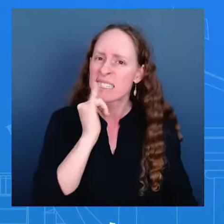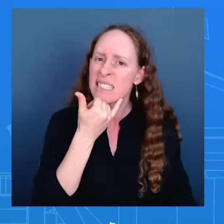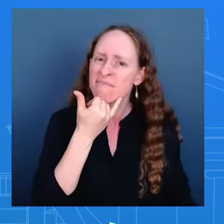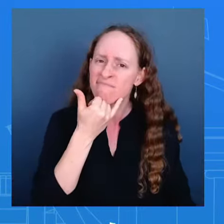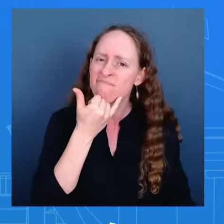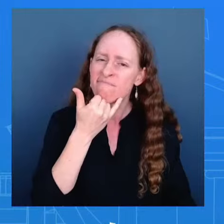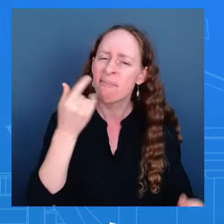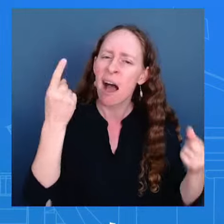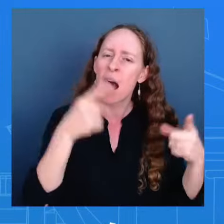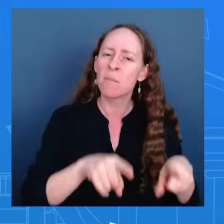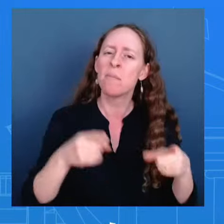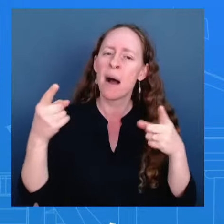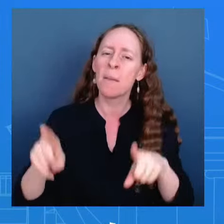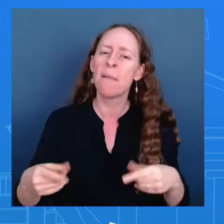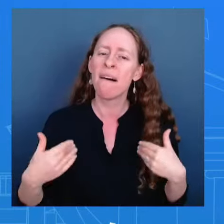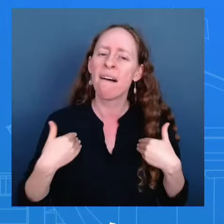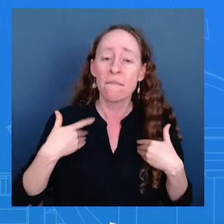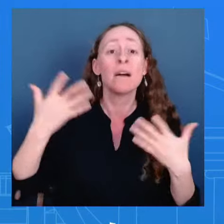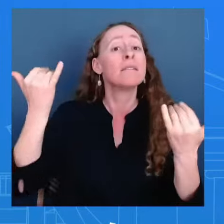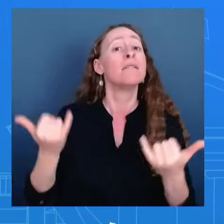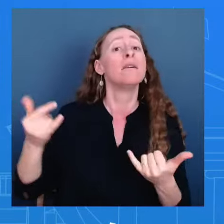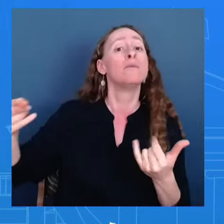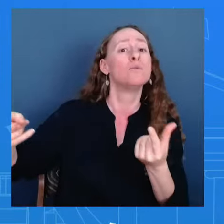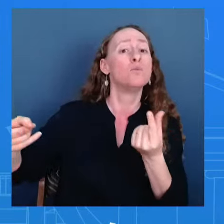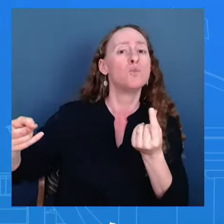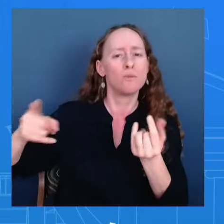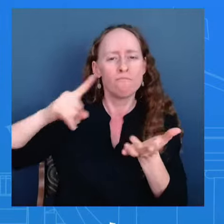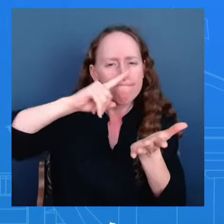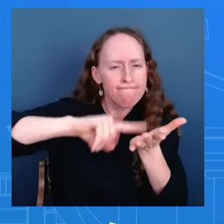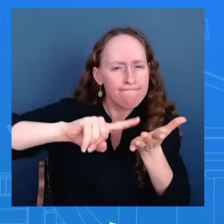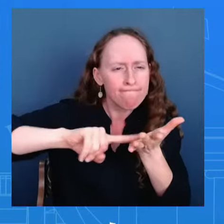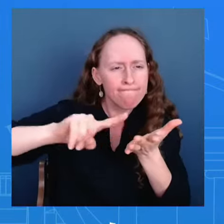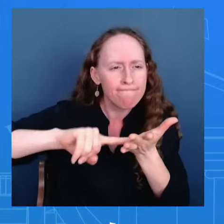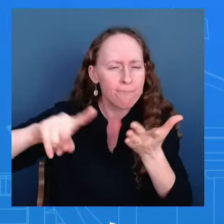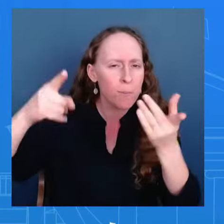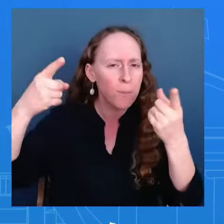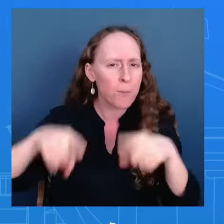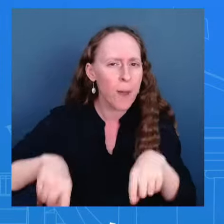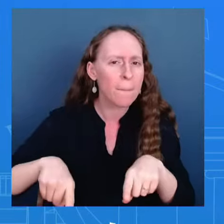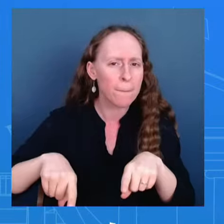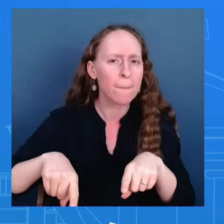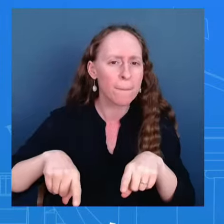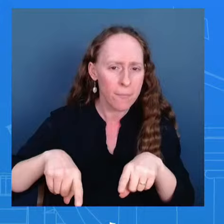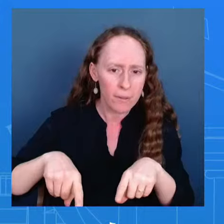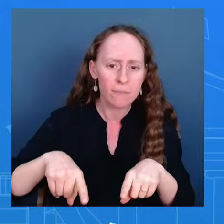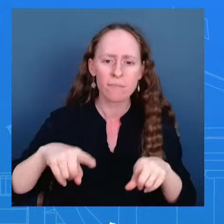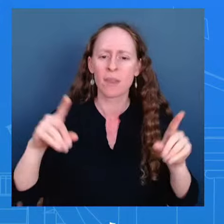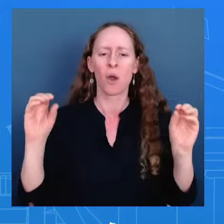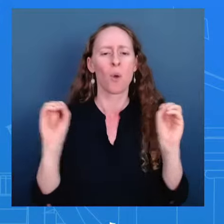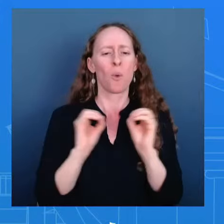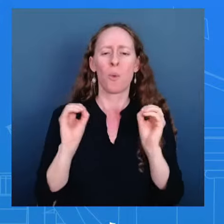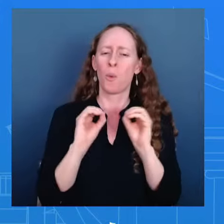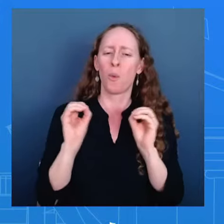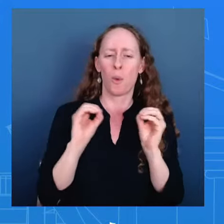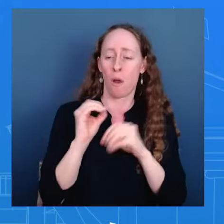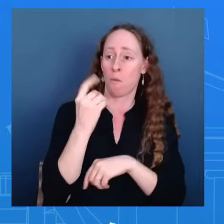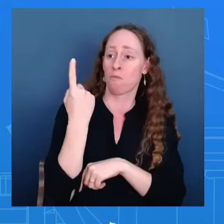and then we'll go from there. But, no civilian casualty should be acceptable. The Press: What is the administration going to do,